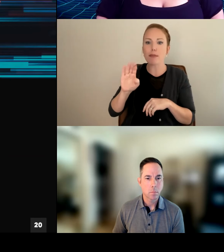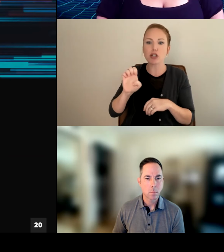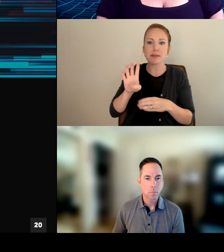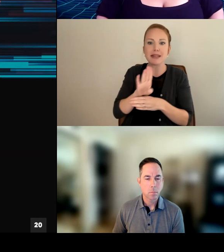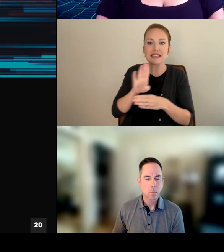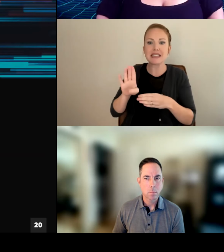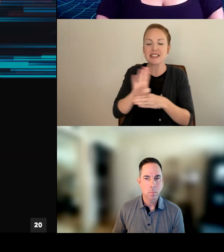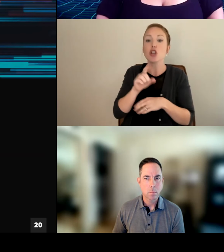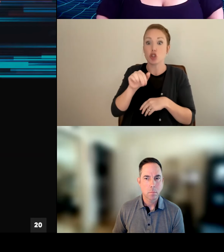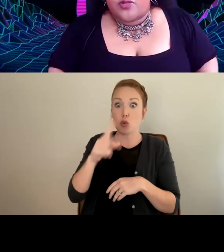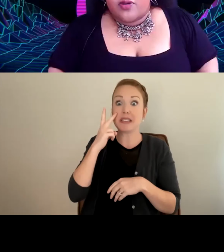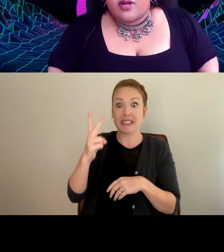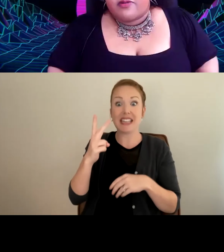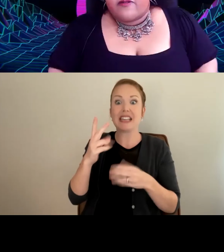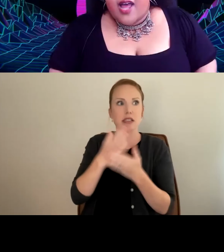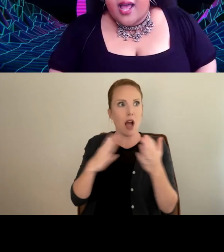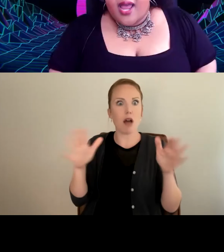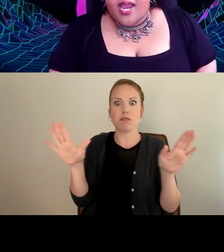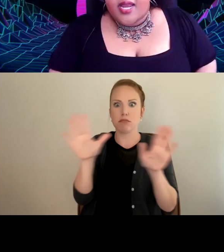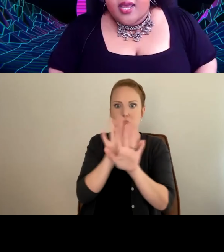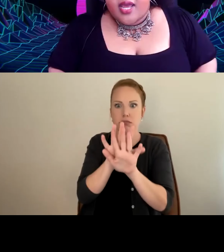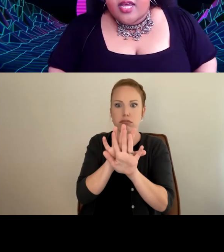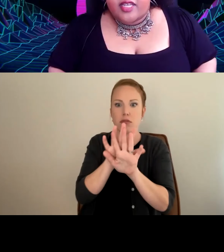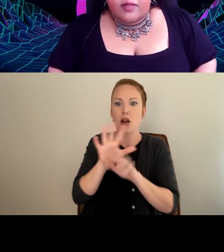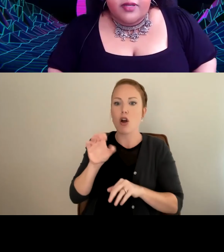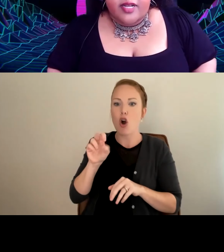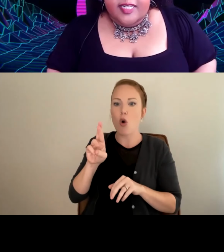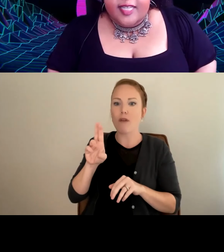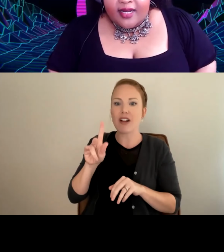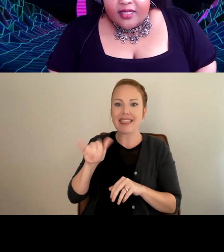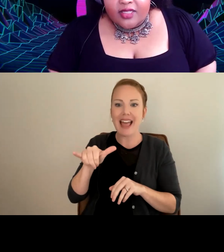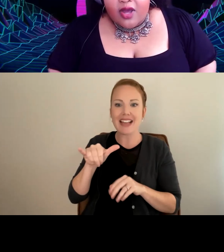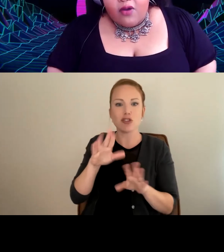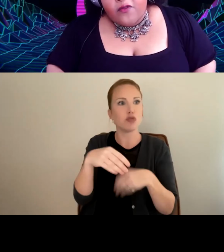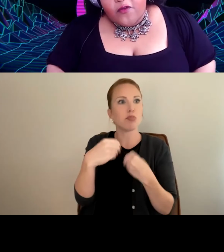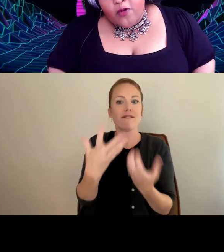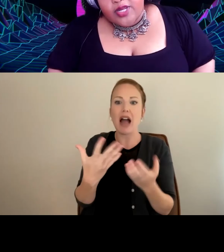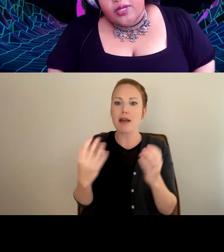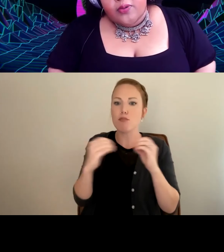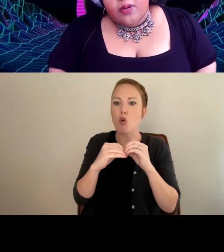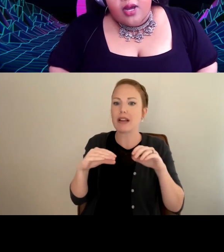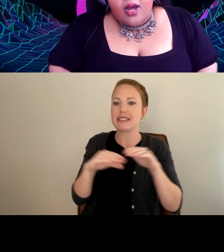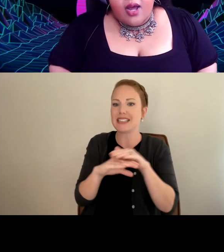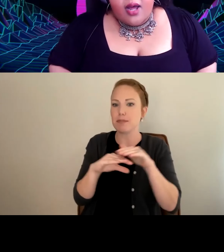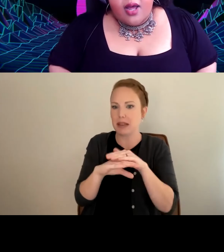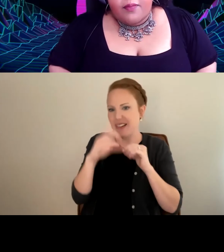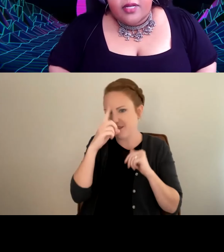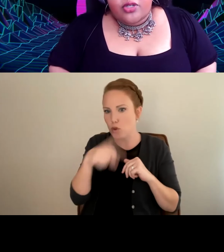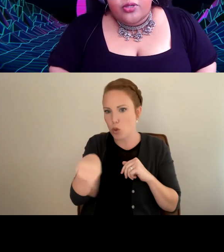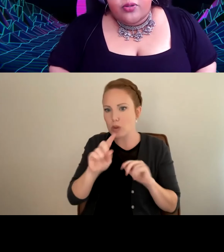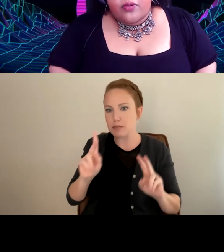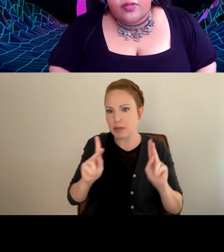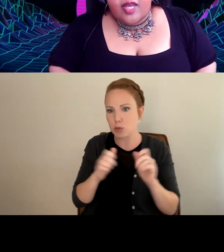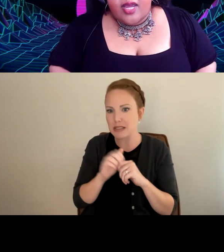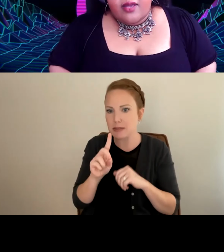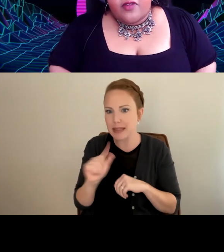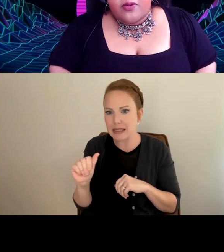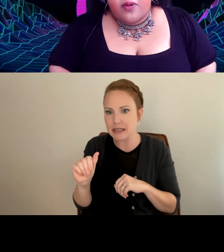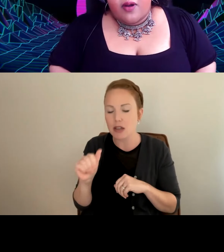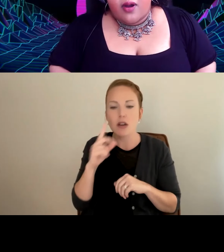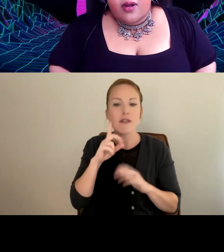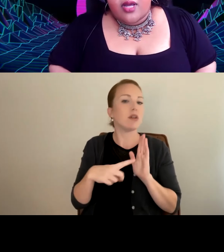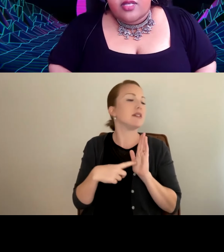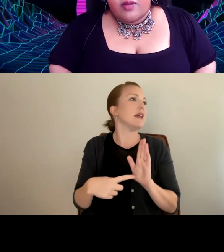These are supposed to provide accessibility settings for you to say if you are someone